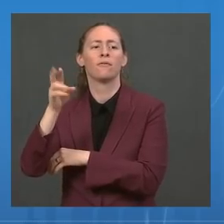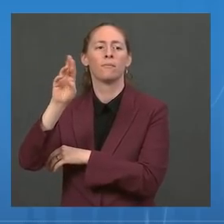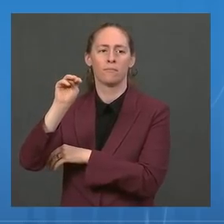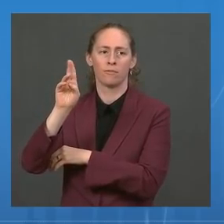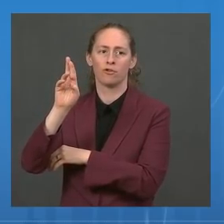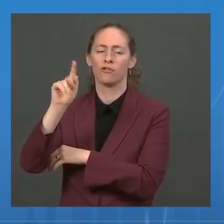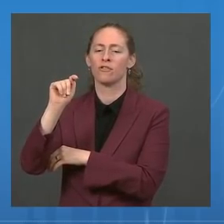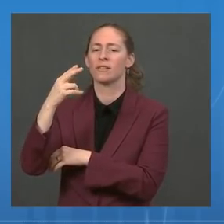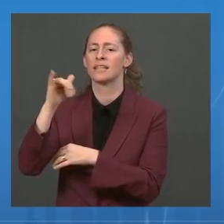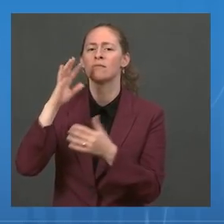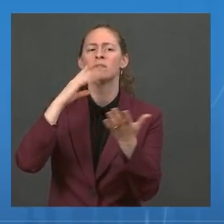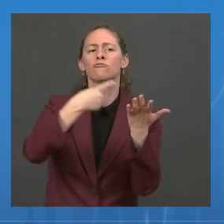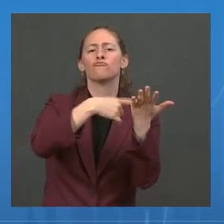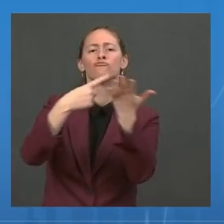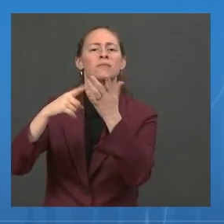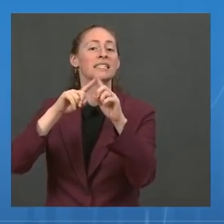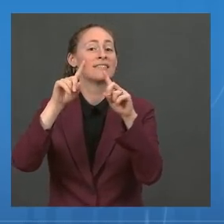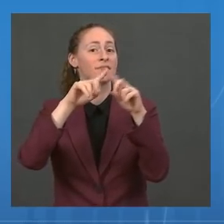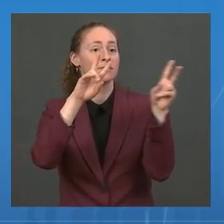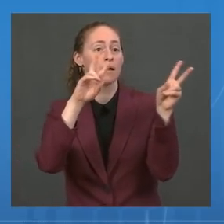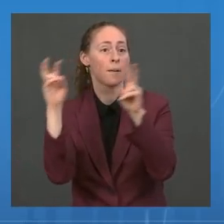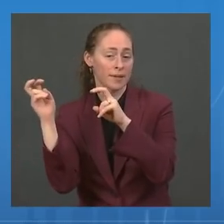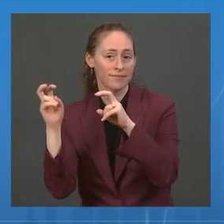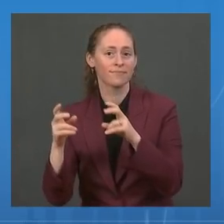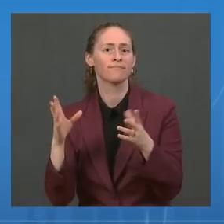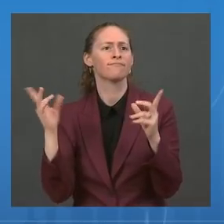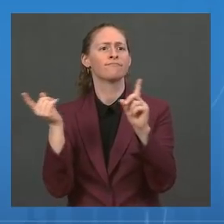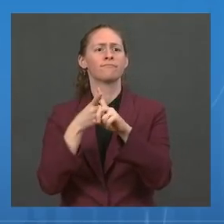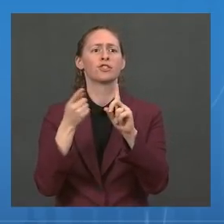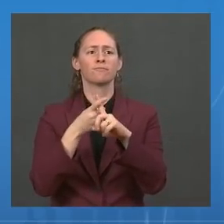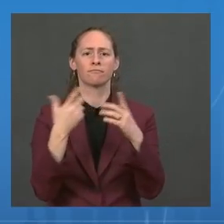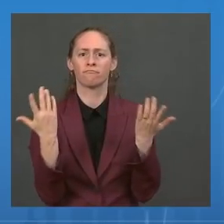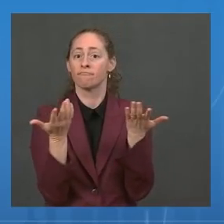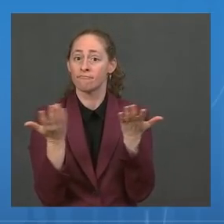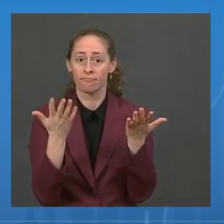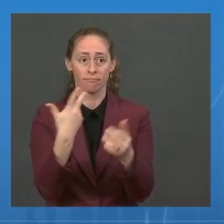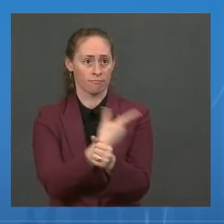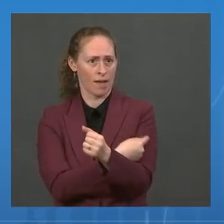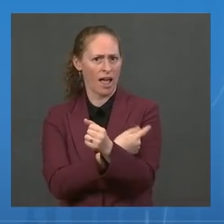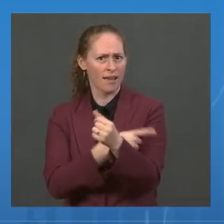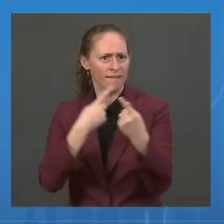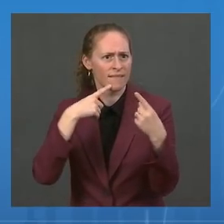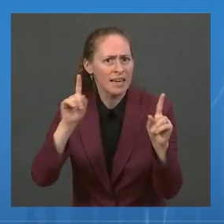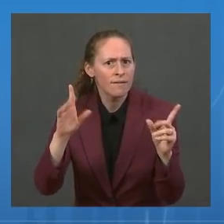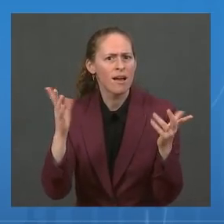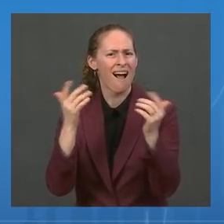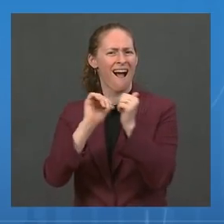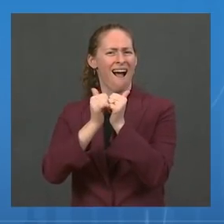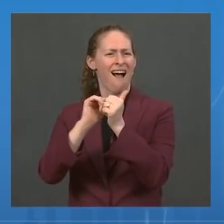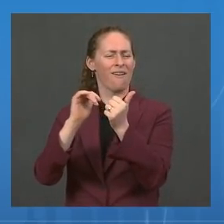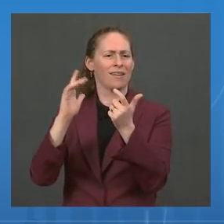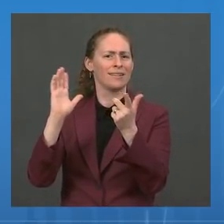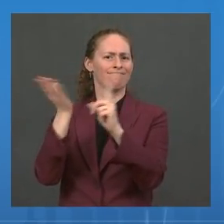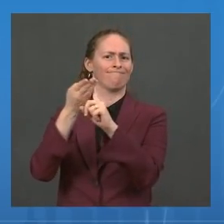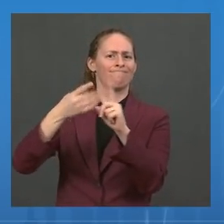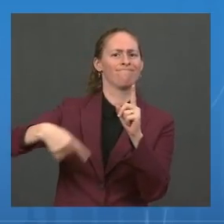First, the effectiveness of vaccines and our work to get more people vaccinated, including through vaccine requirements.